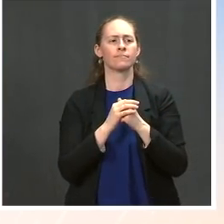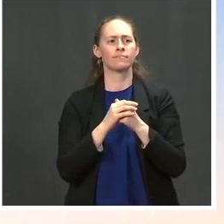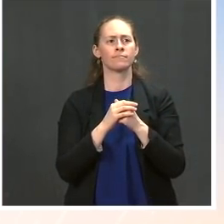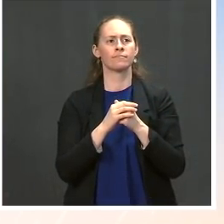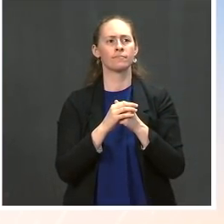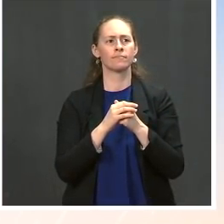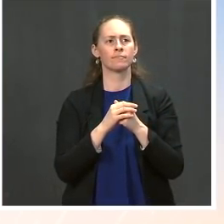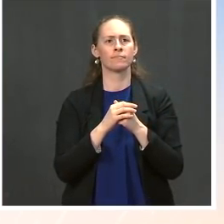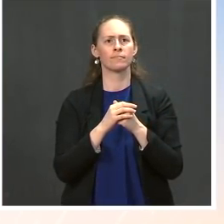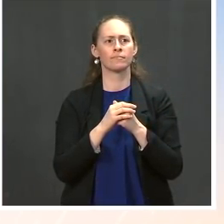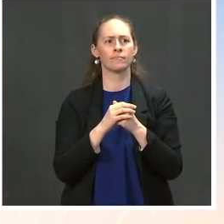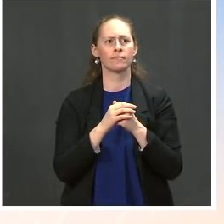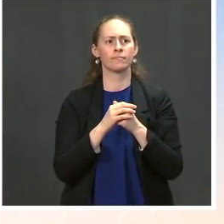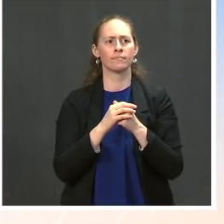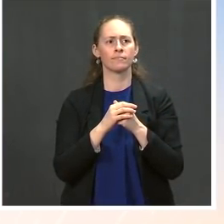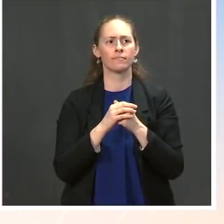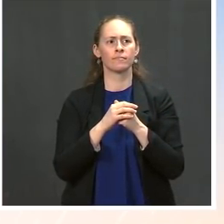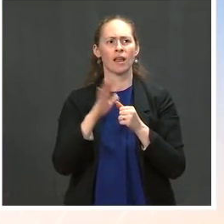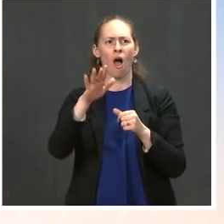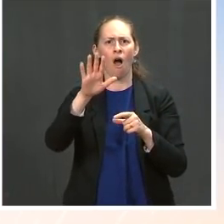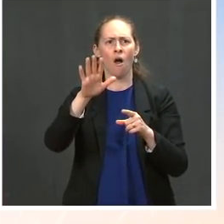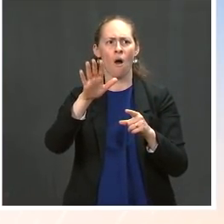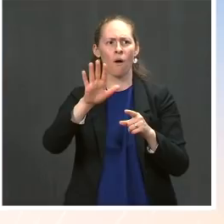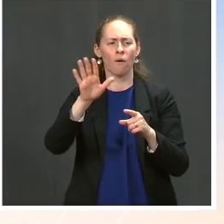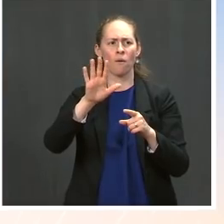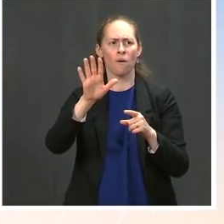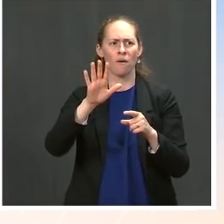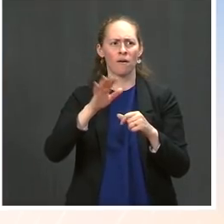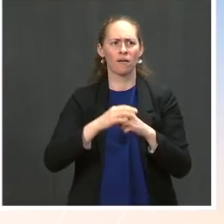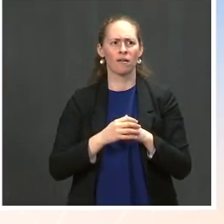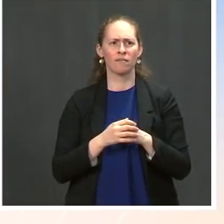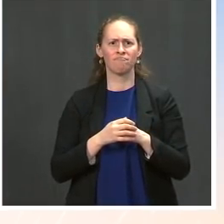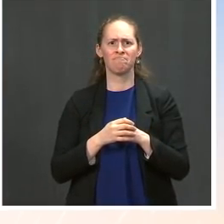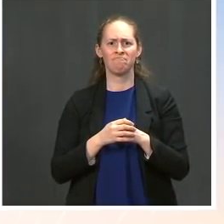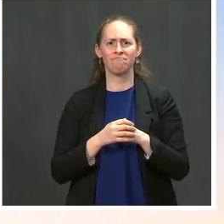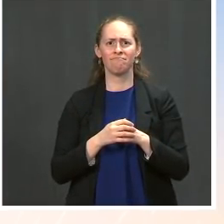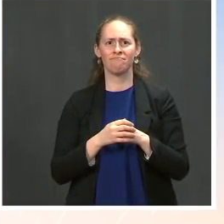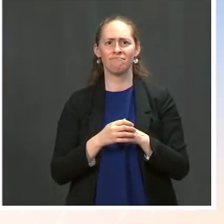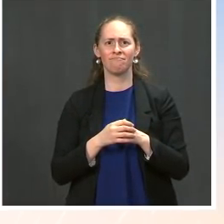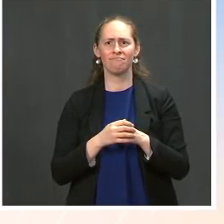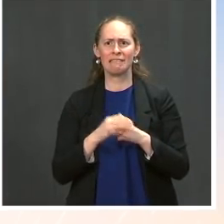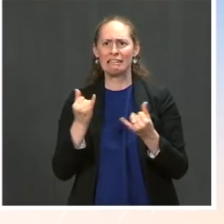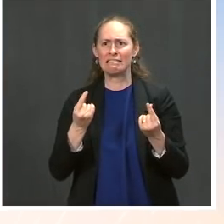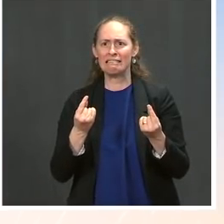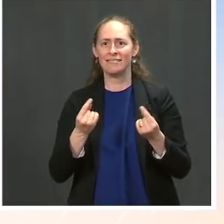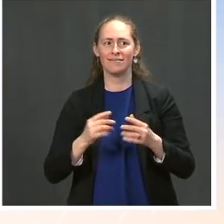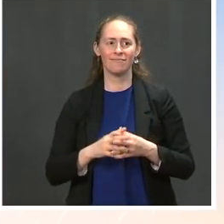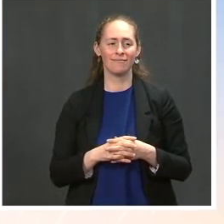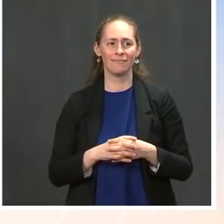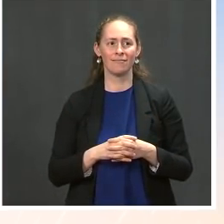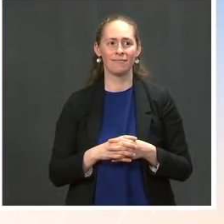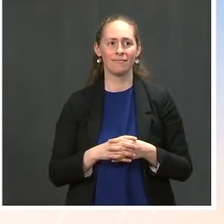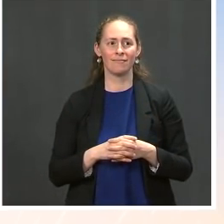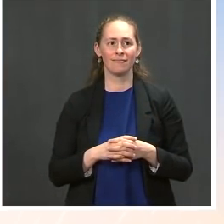The Press: Oh. Ms. Psaki: Oh no. The Press: Did you hit your mute button? Ms. Psaki: Uh-oh. You didn't hit your mute button, did you? That may be on our end.